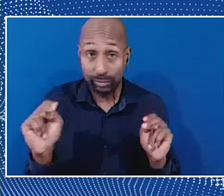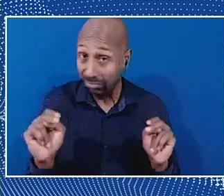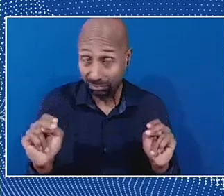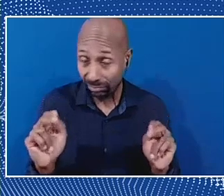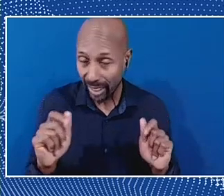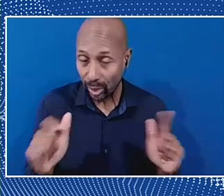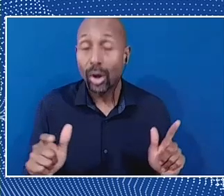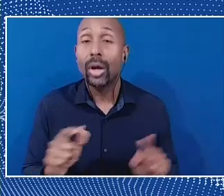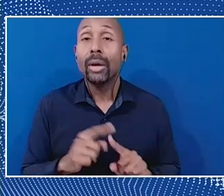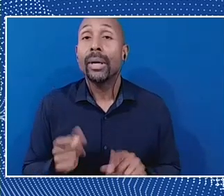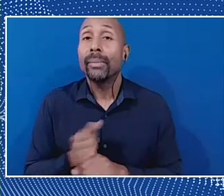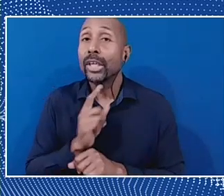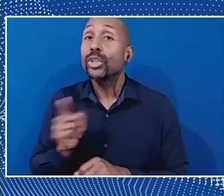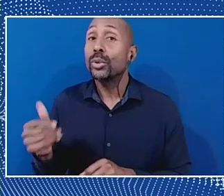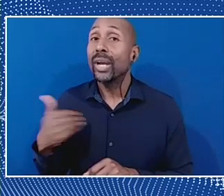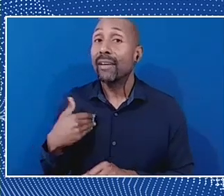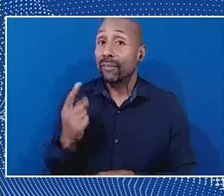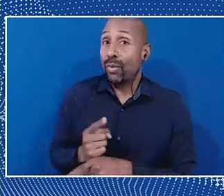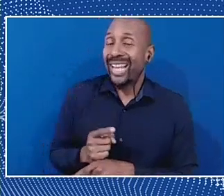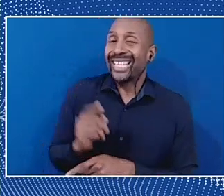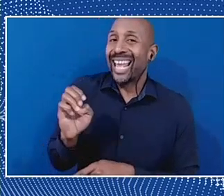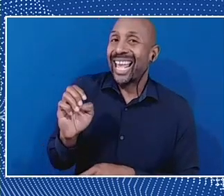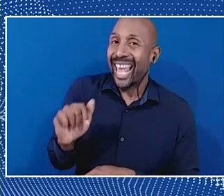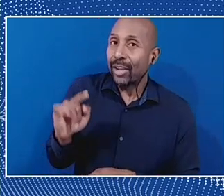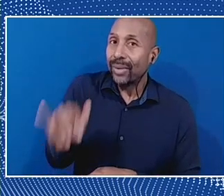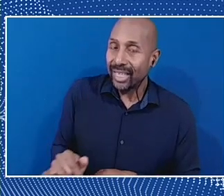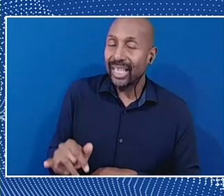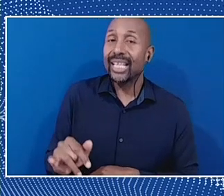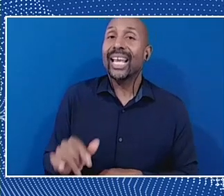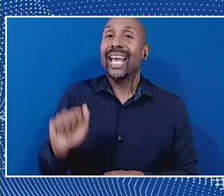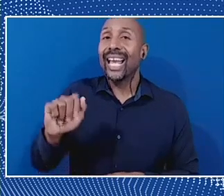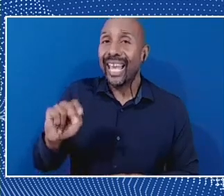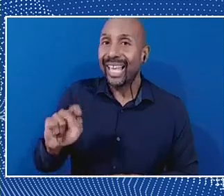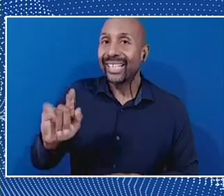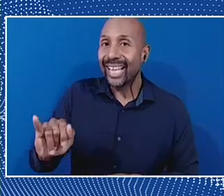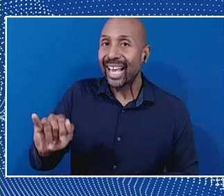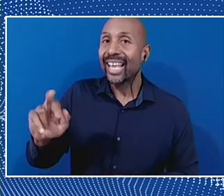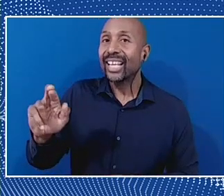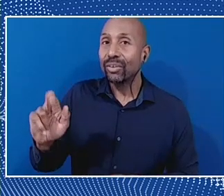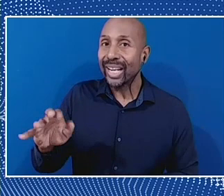right anti-racist experts to really unpack and navigate ways that machine learning,